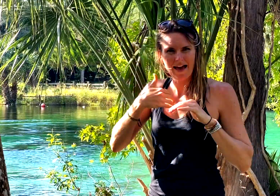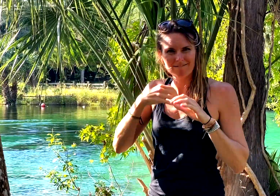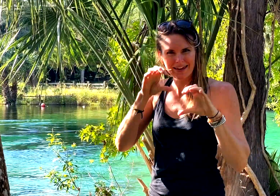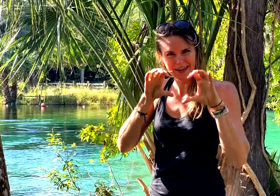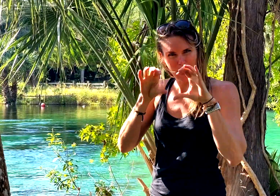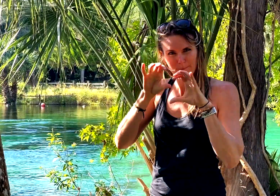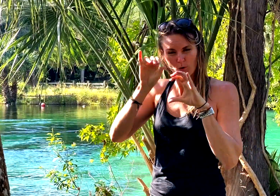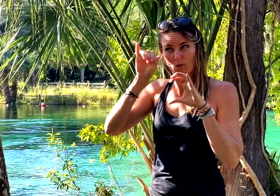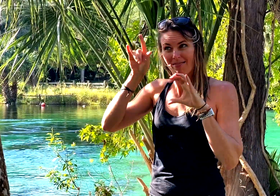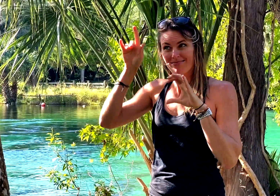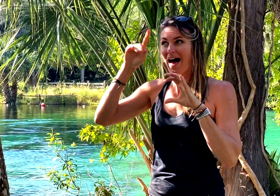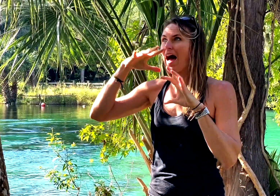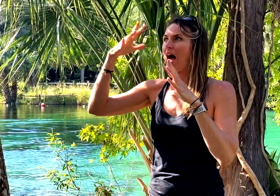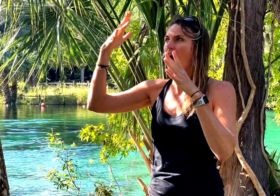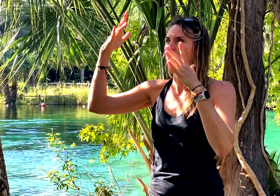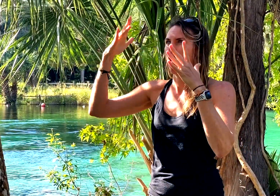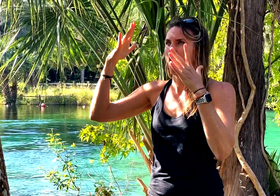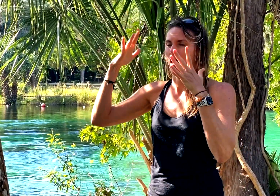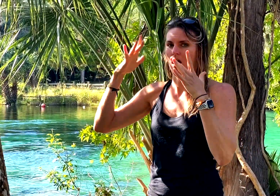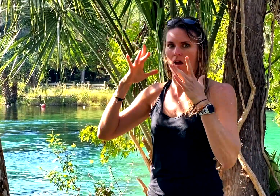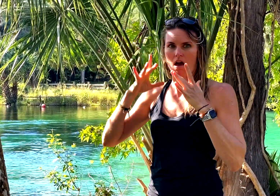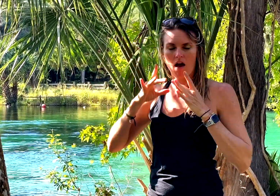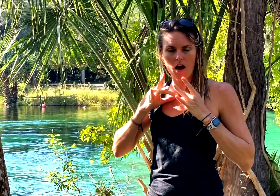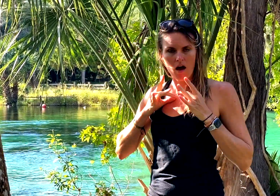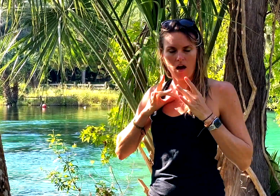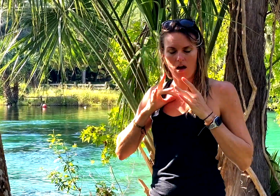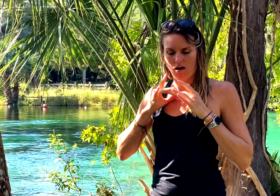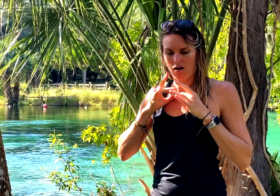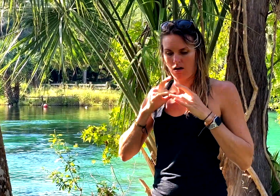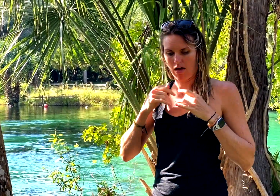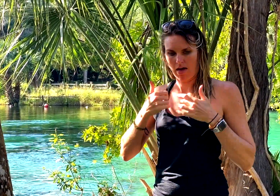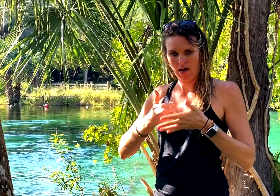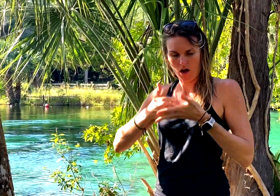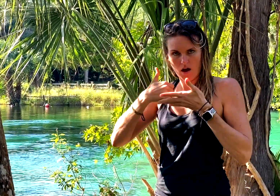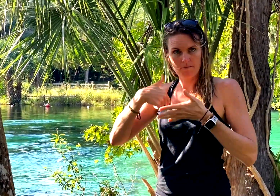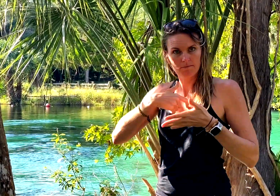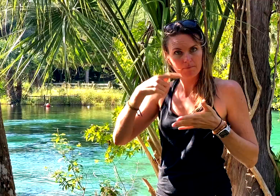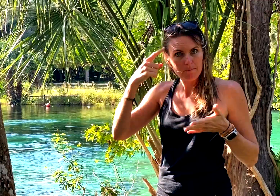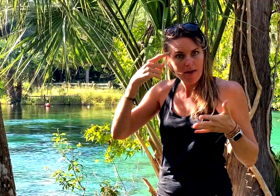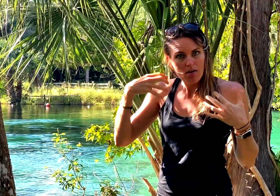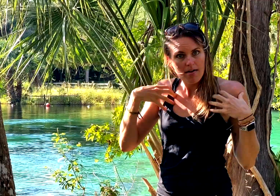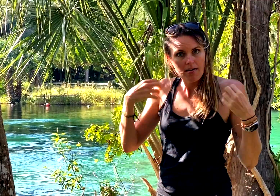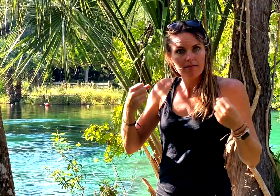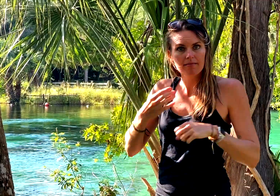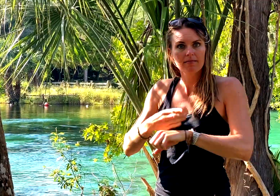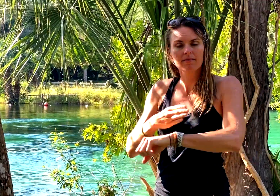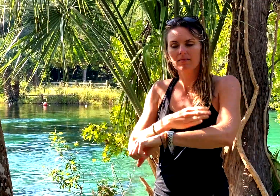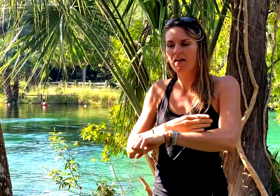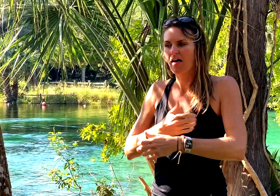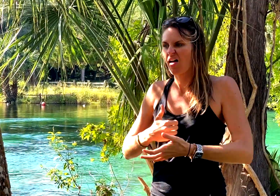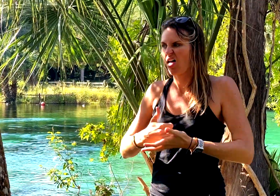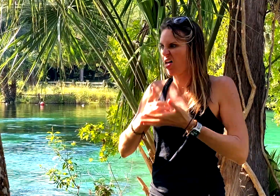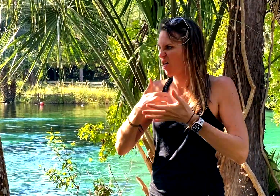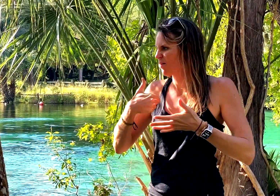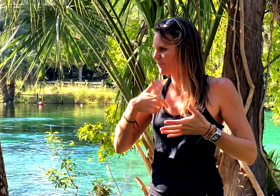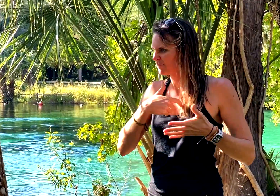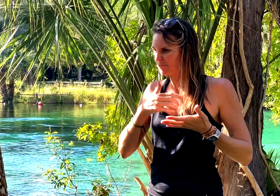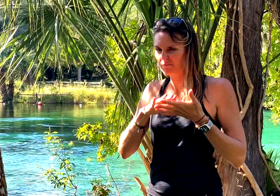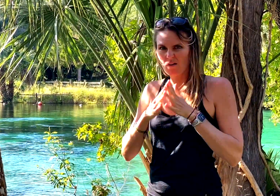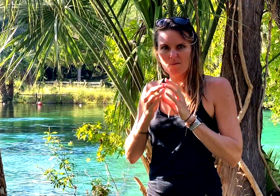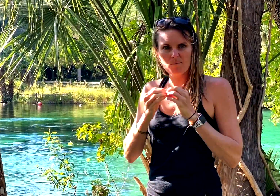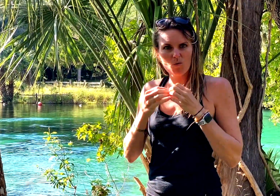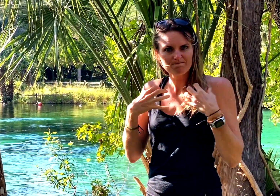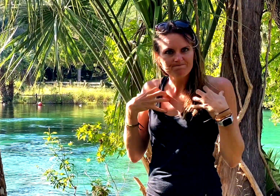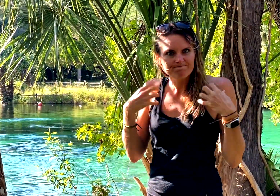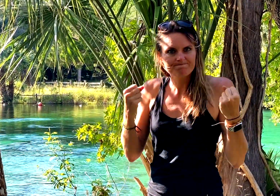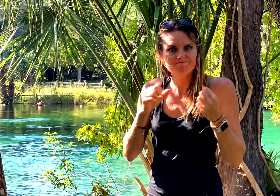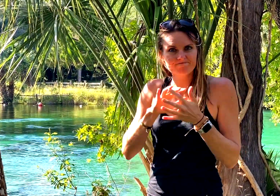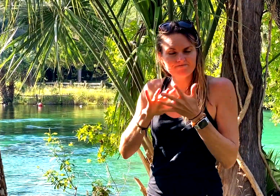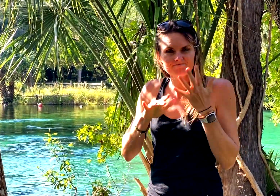our mental and physical health?